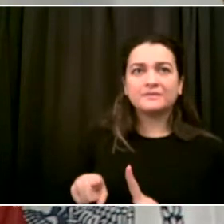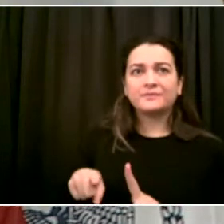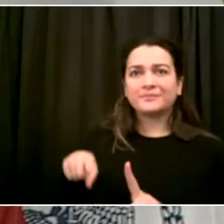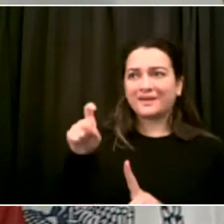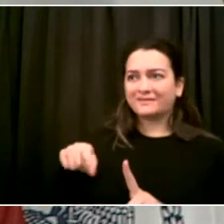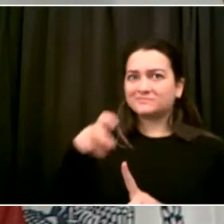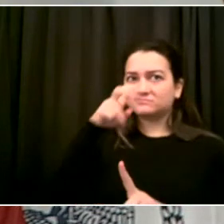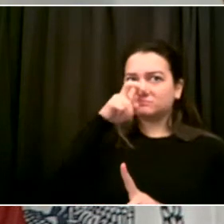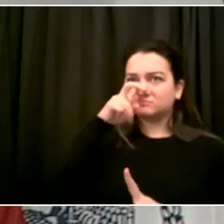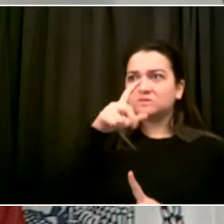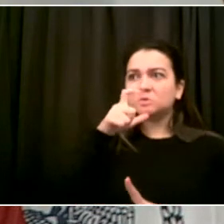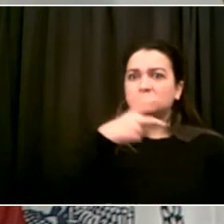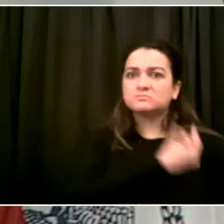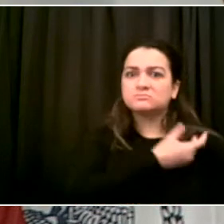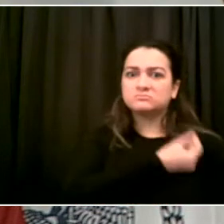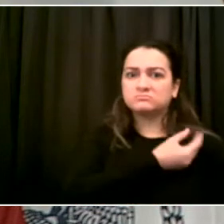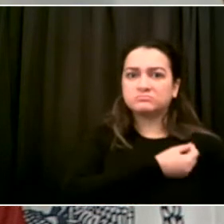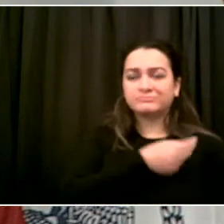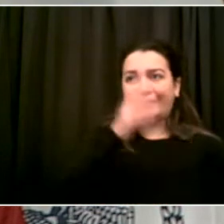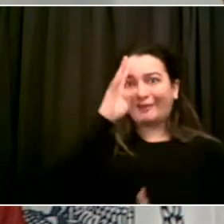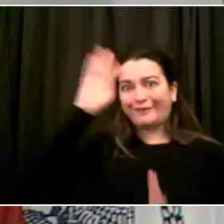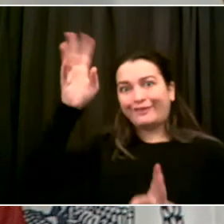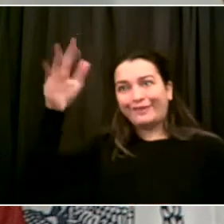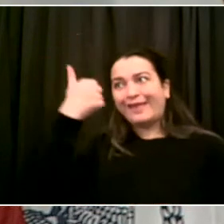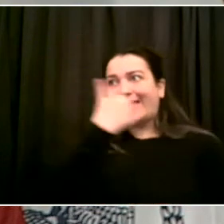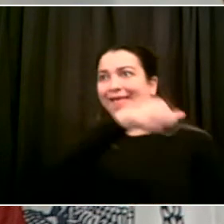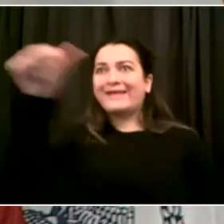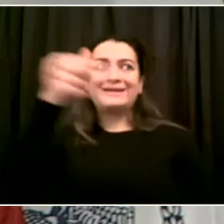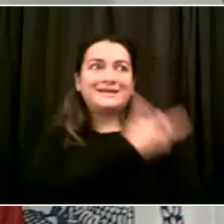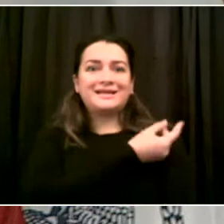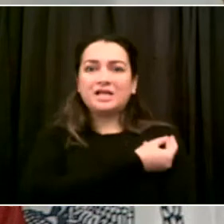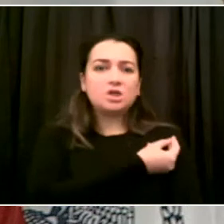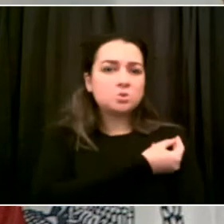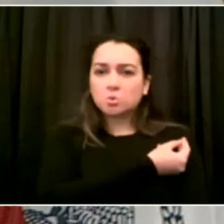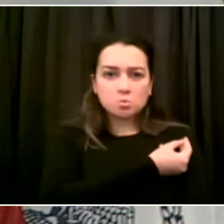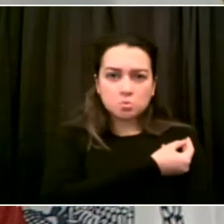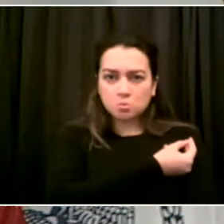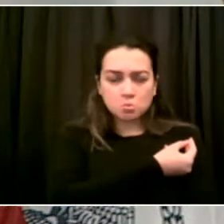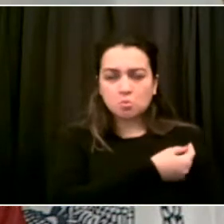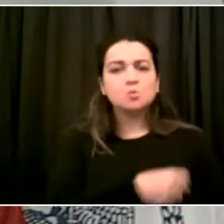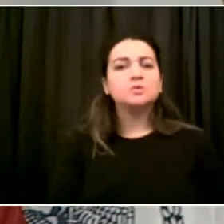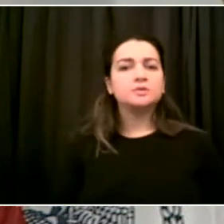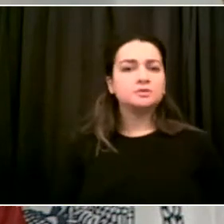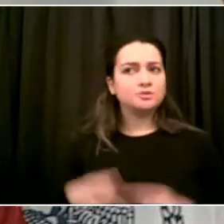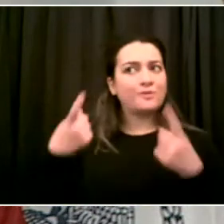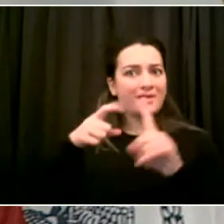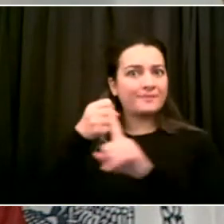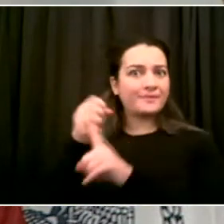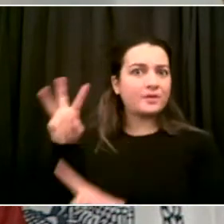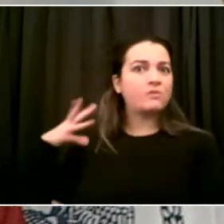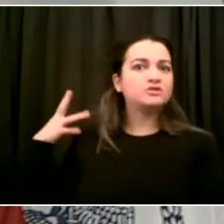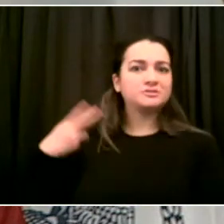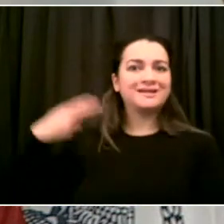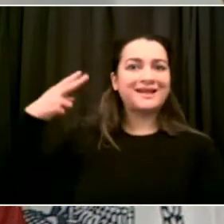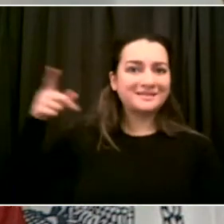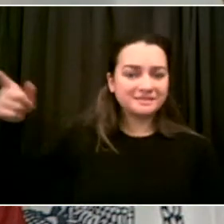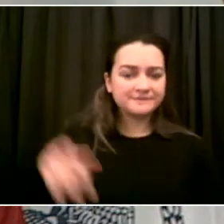ep Rororr:te A RELATED MATTER, YOU SPOKEN WITH YOUTHS WHO ARE VOLUNTEERING